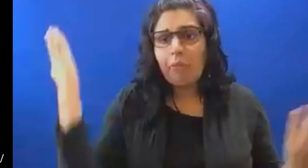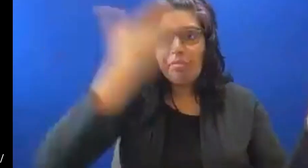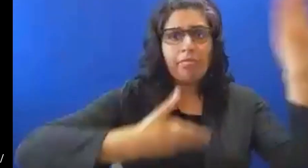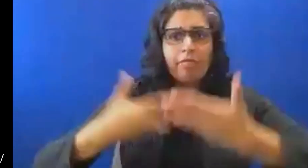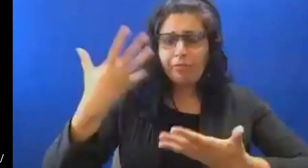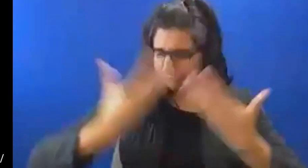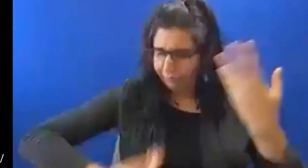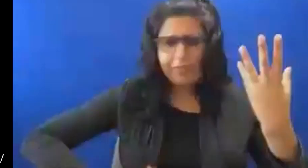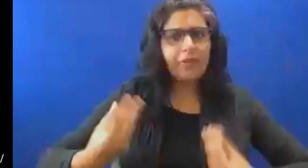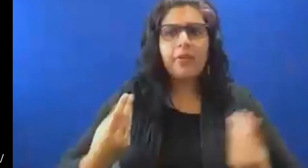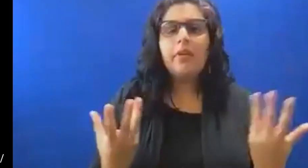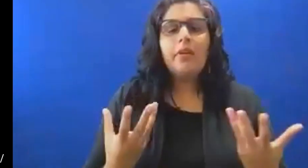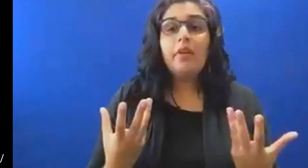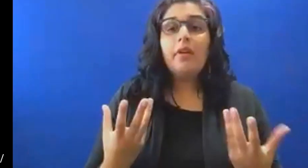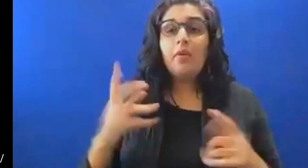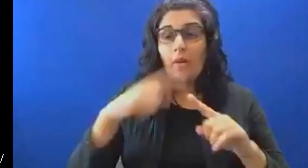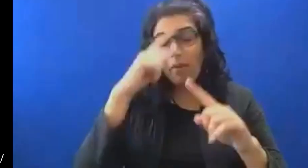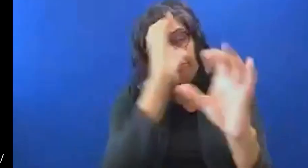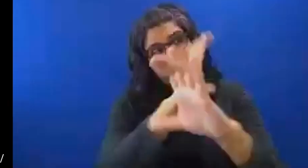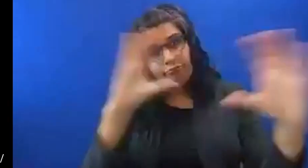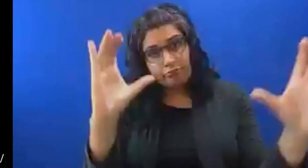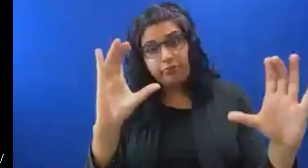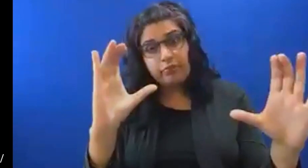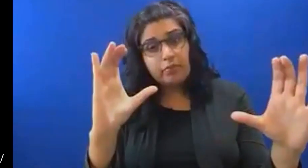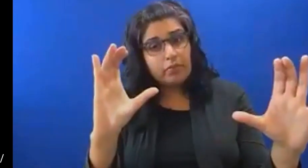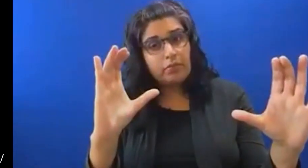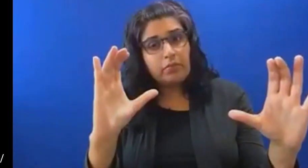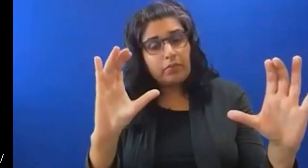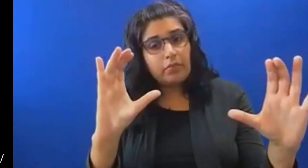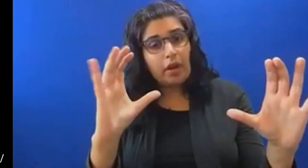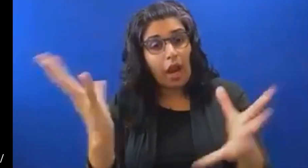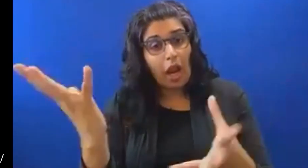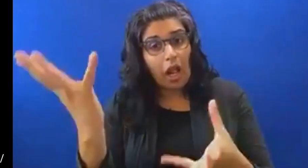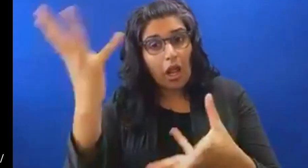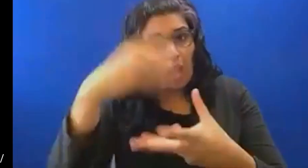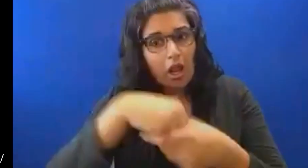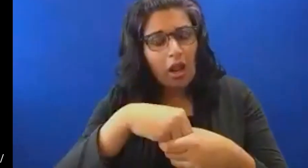When we think about it that way, that helps us to have a more holistic understanding of